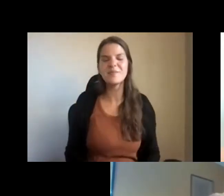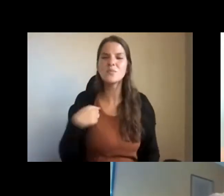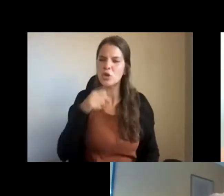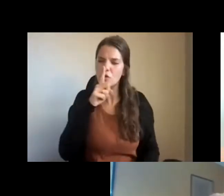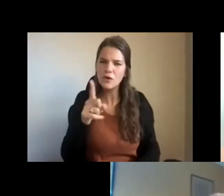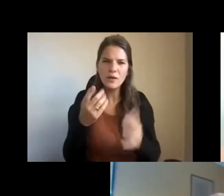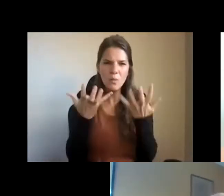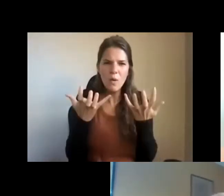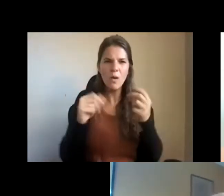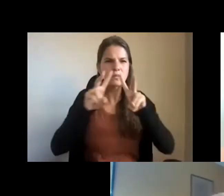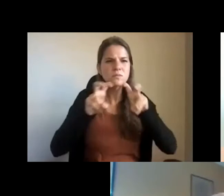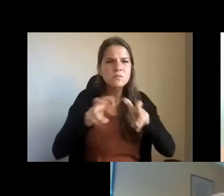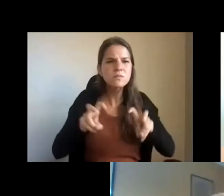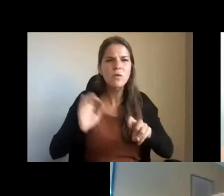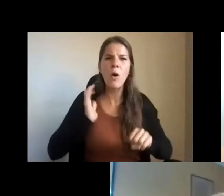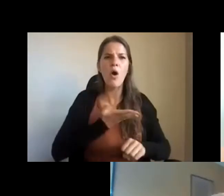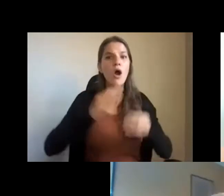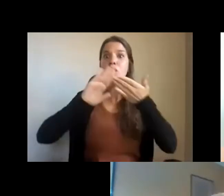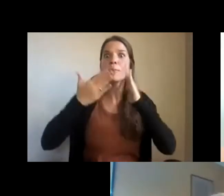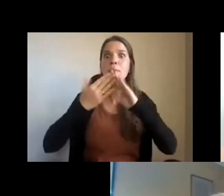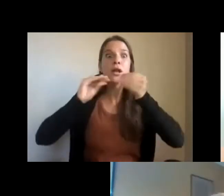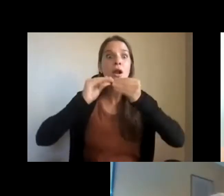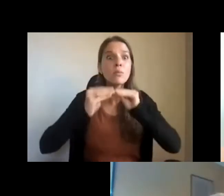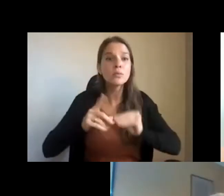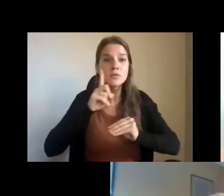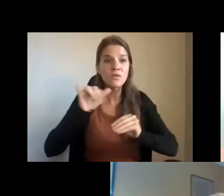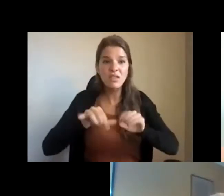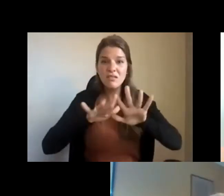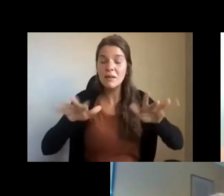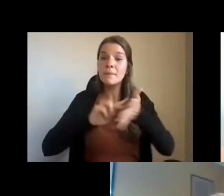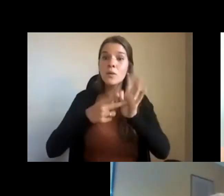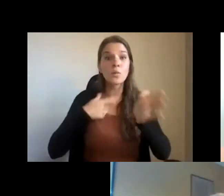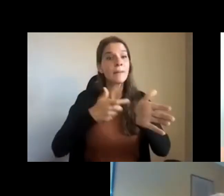what our community profile looked like. So we implemented our a mandate to just report your